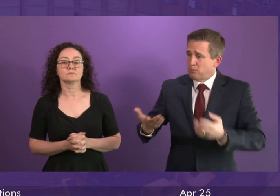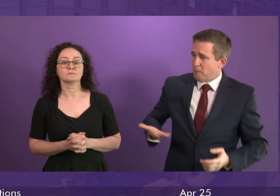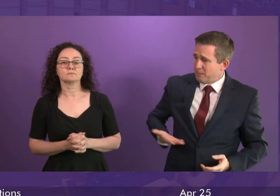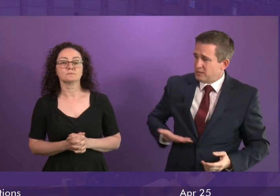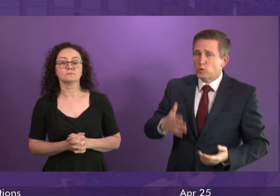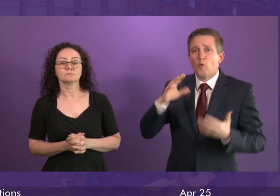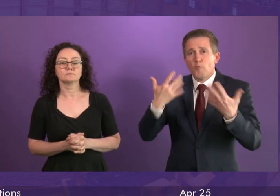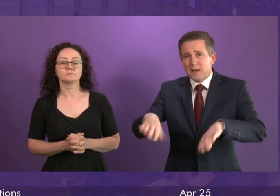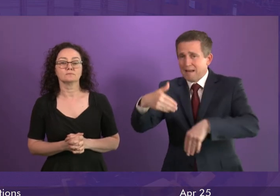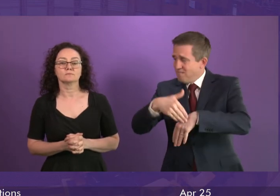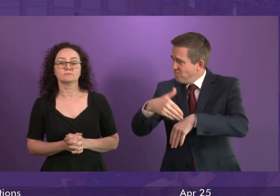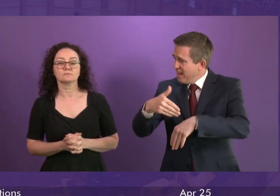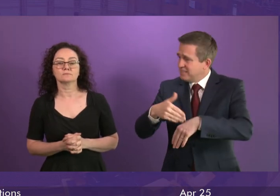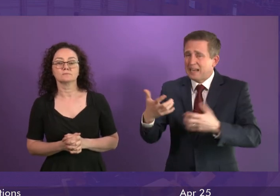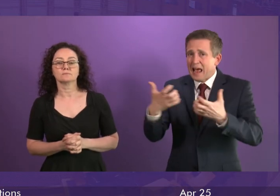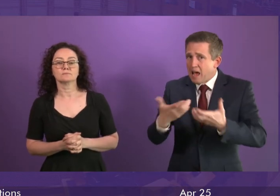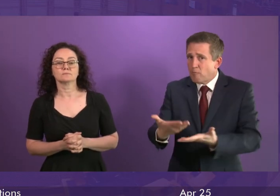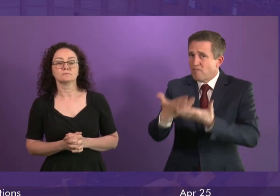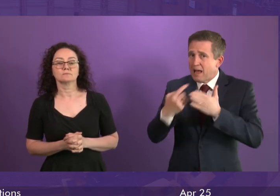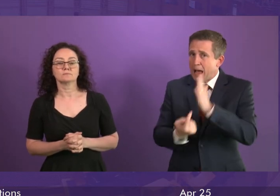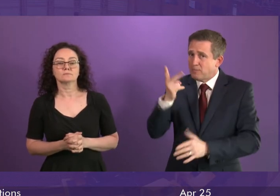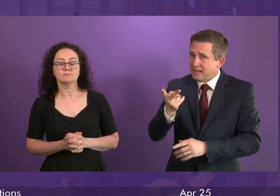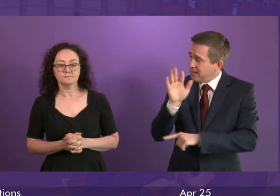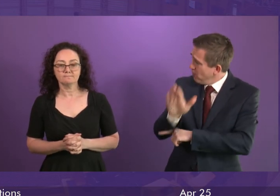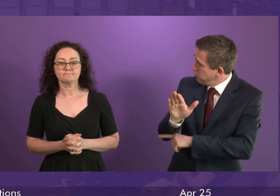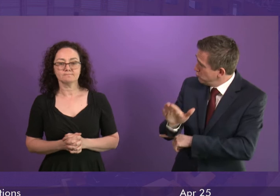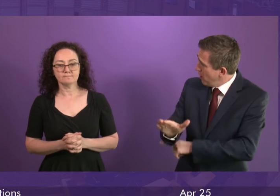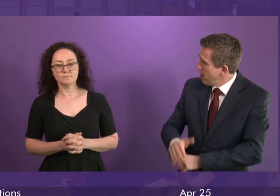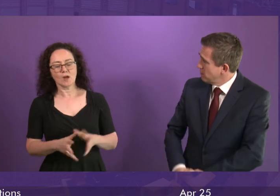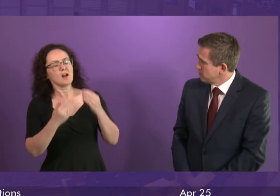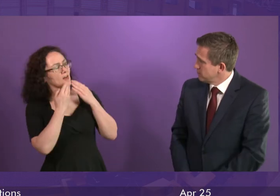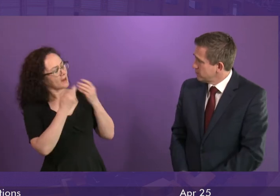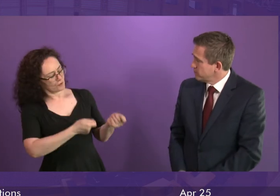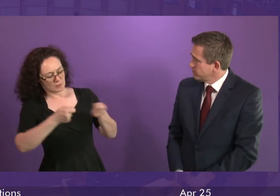the causes of the fires and to prevent more from occurring in the future? The First Minister (Nicola Sturgeon): I thank Jamie Halcro Johnston for raising